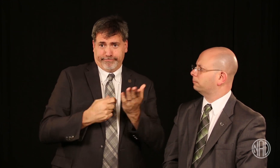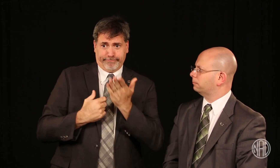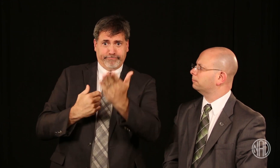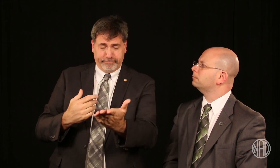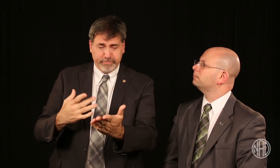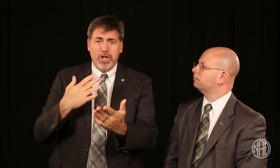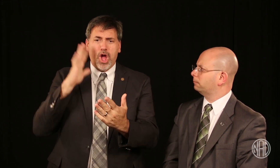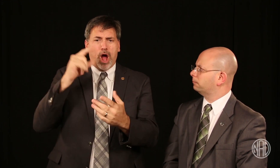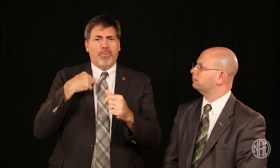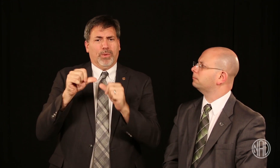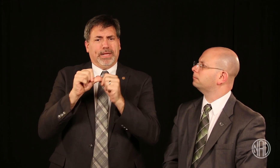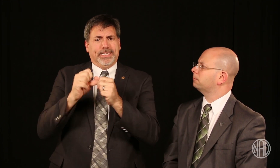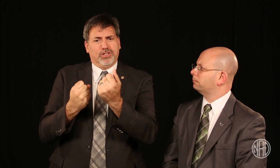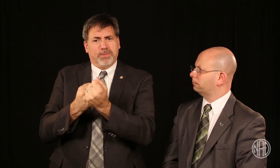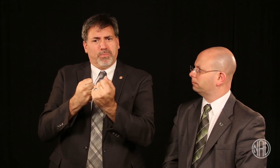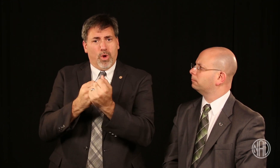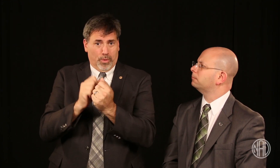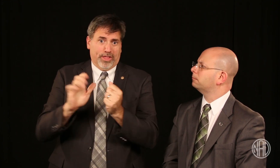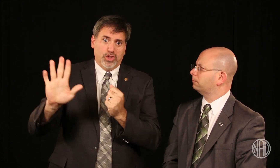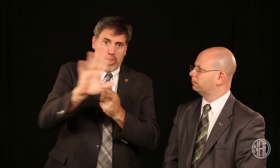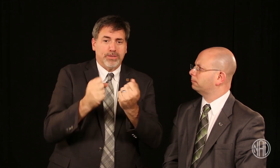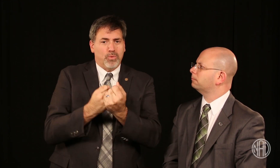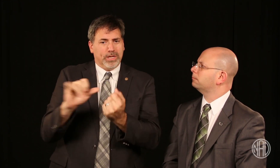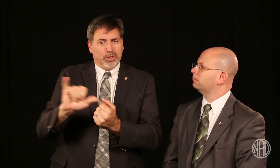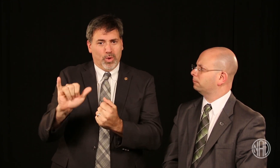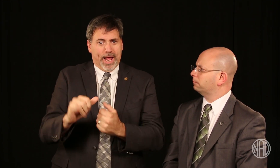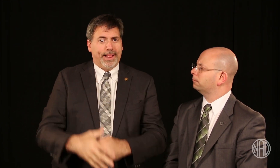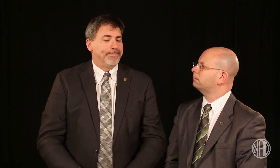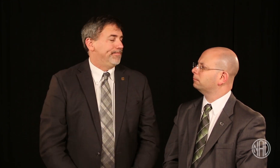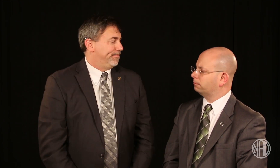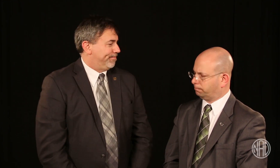The NAD sent the letter and continues to support this idea we hope we have your continued support behind this effort.